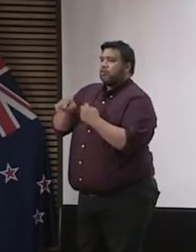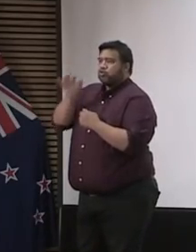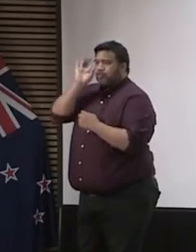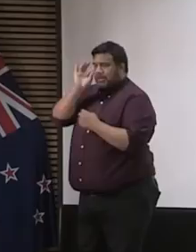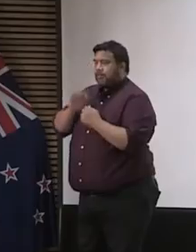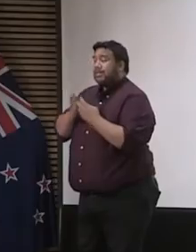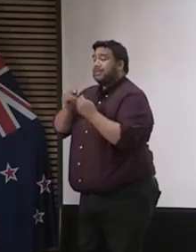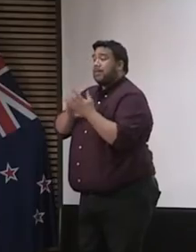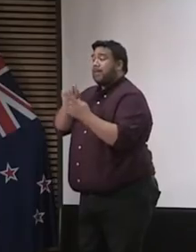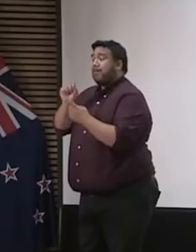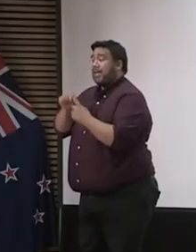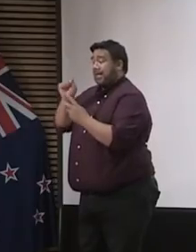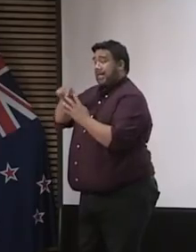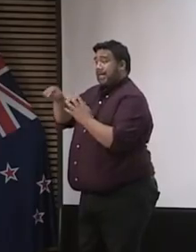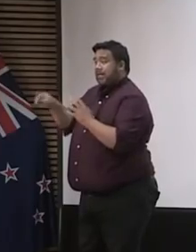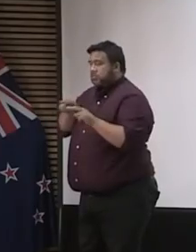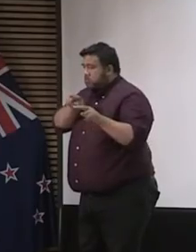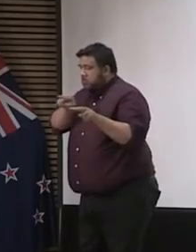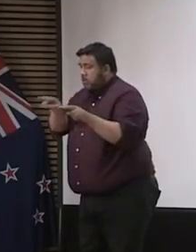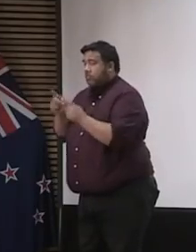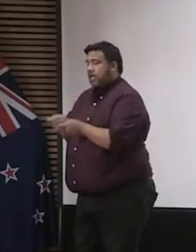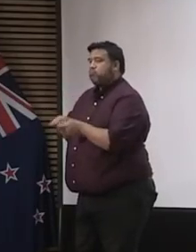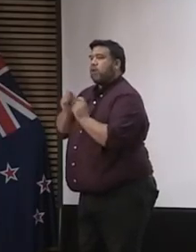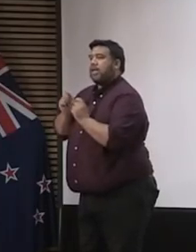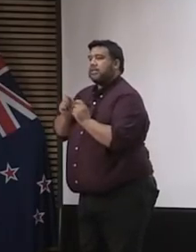In the Epidemic ResponseCommittee, some oppositionMPs, Gerry Brownlee, DavidSeymour